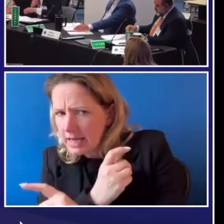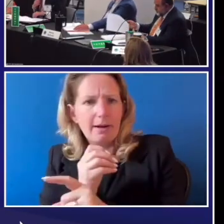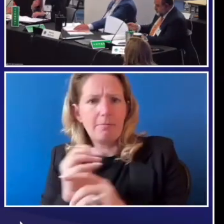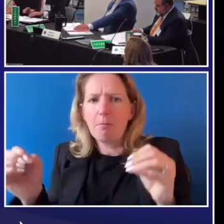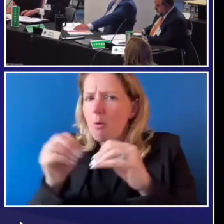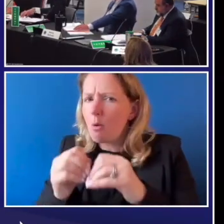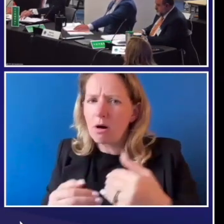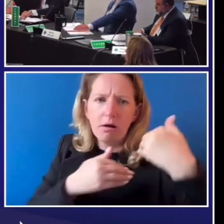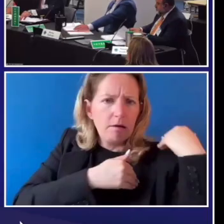No.